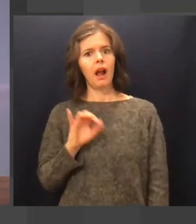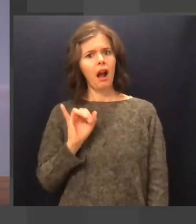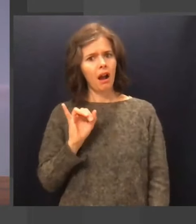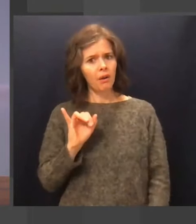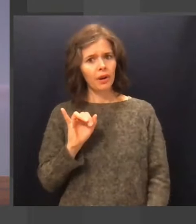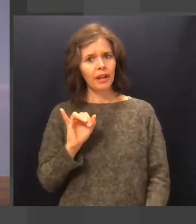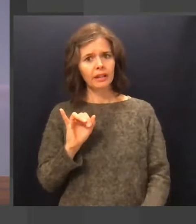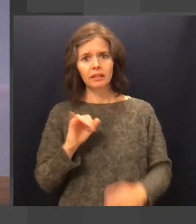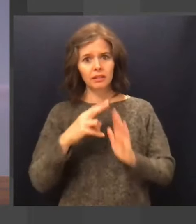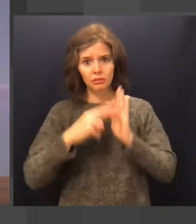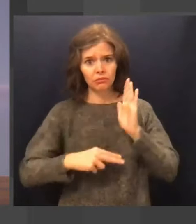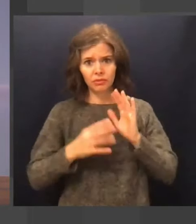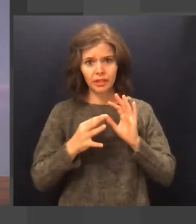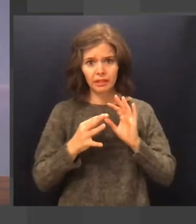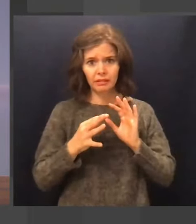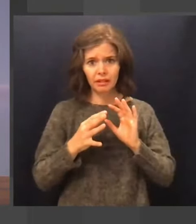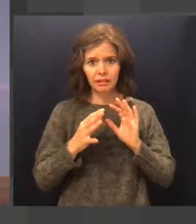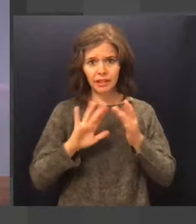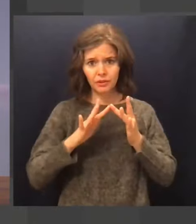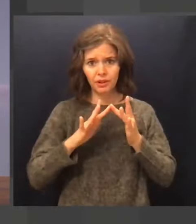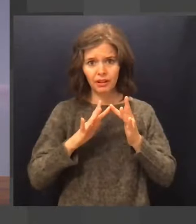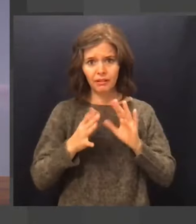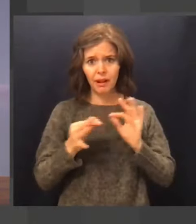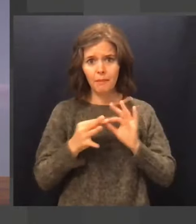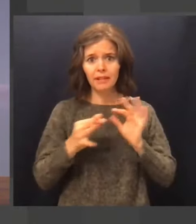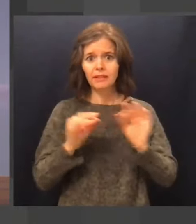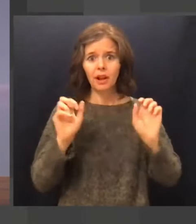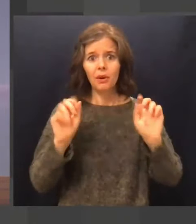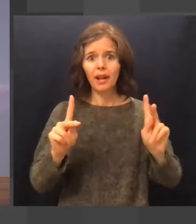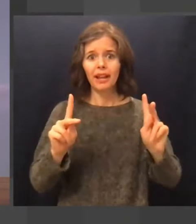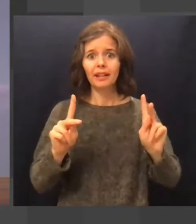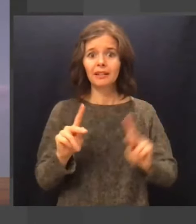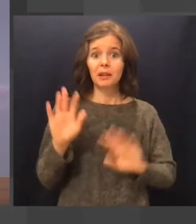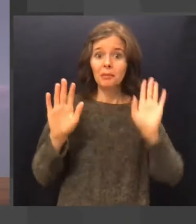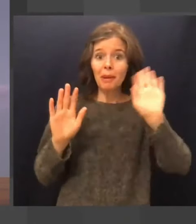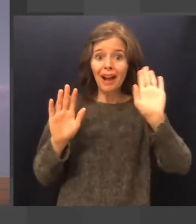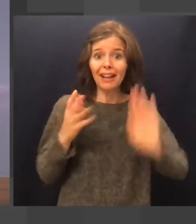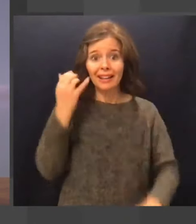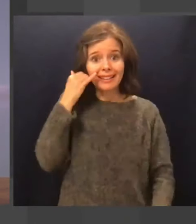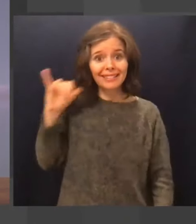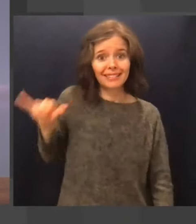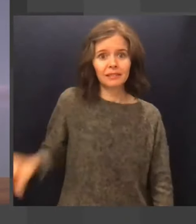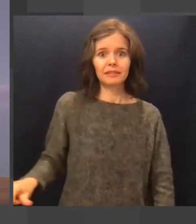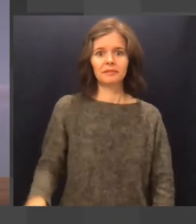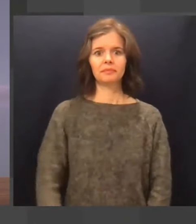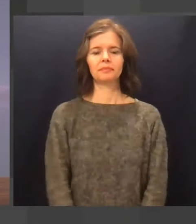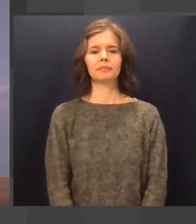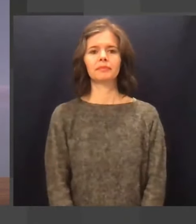WELL YOU REALLY SHOULDN'T READ TOO MANY INTERNET COMMENTS.